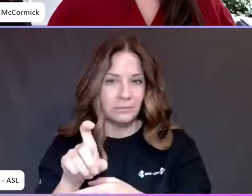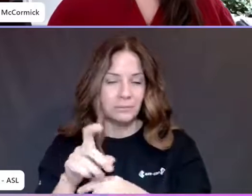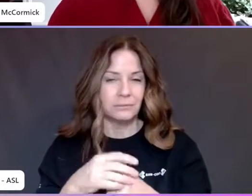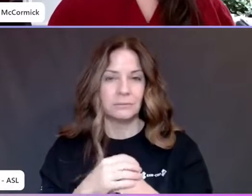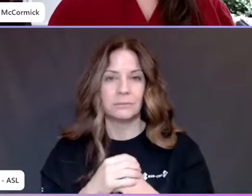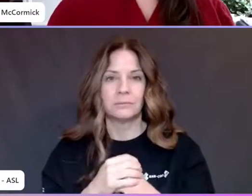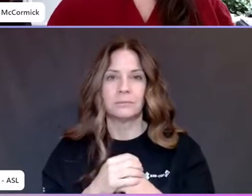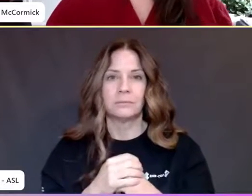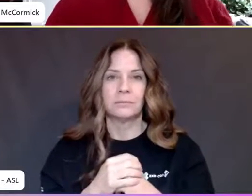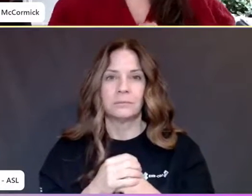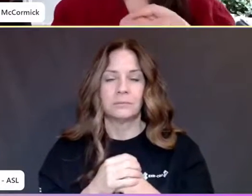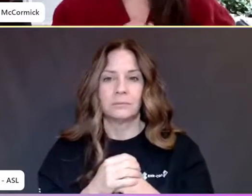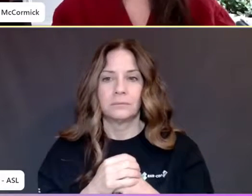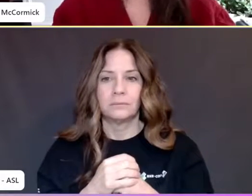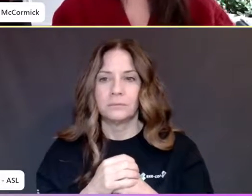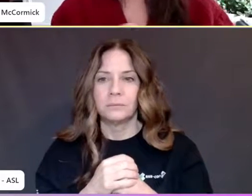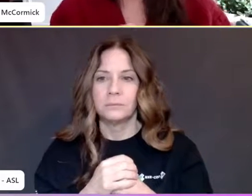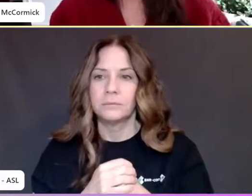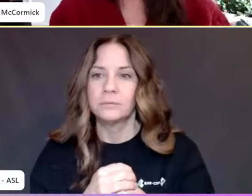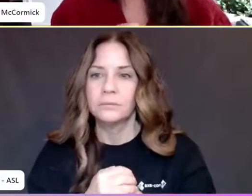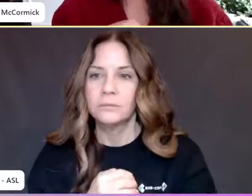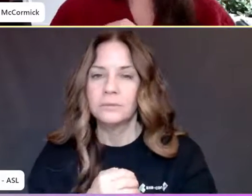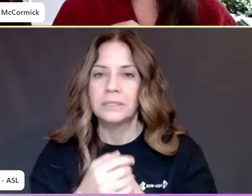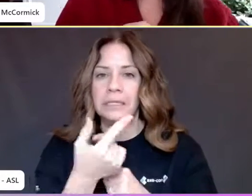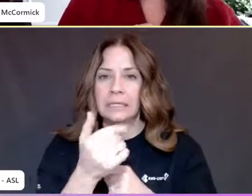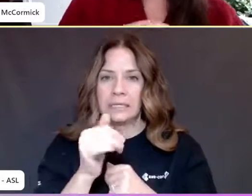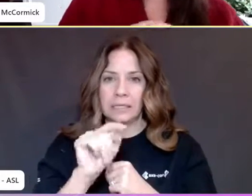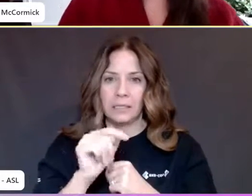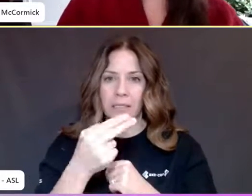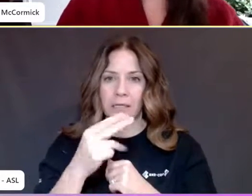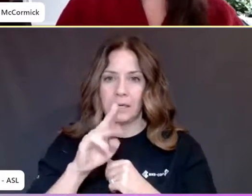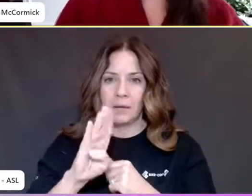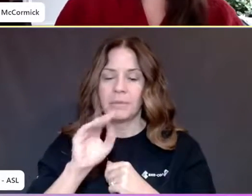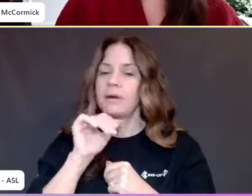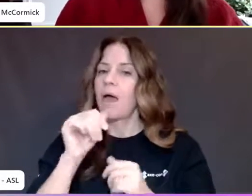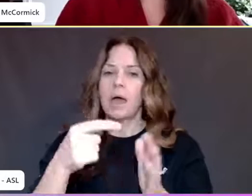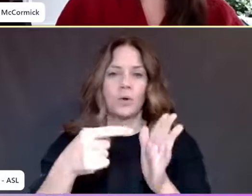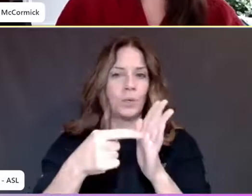training or credentials and writing accessible code for